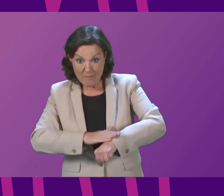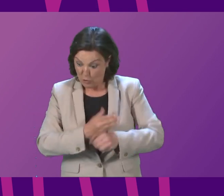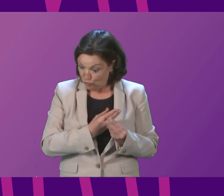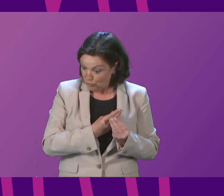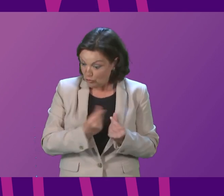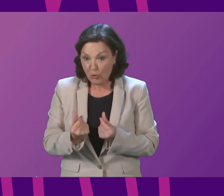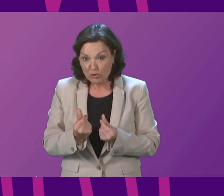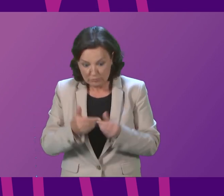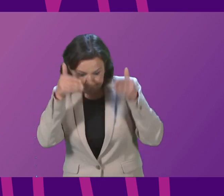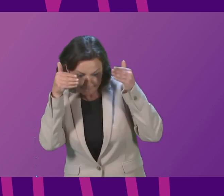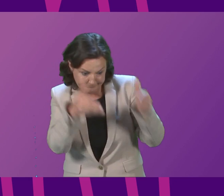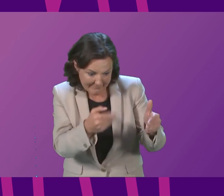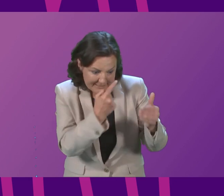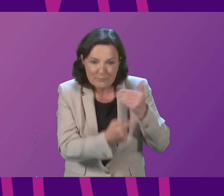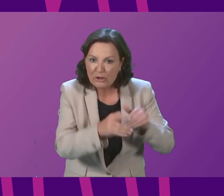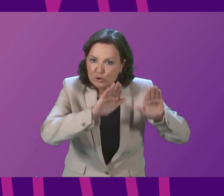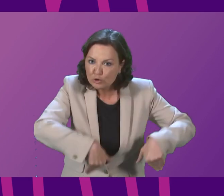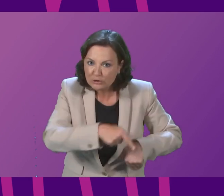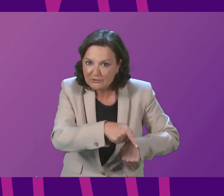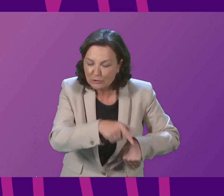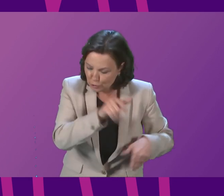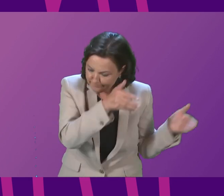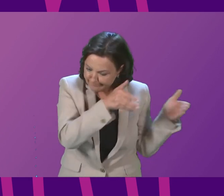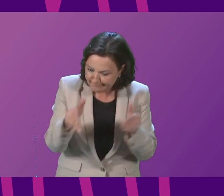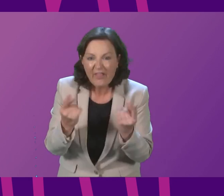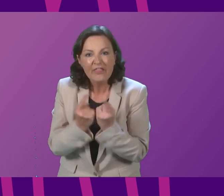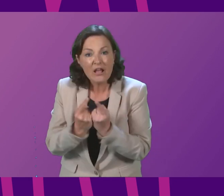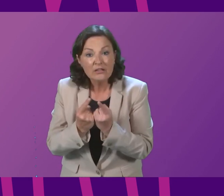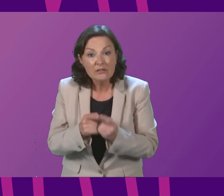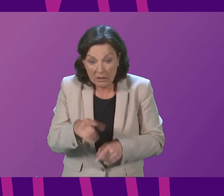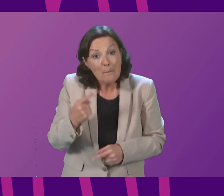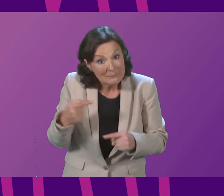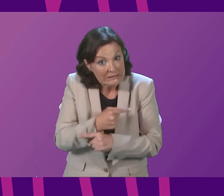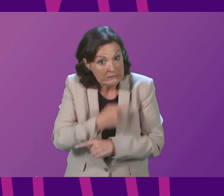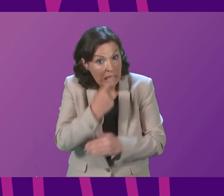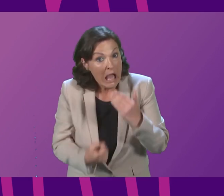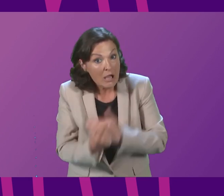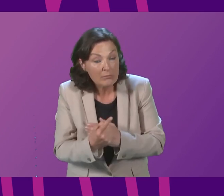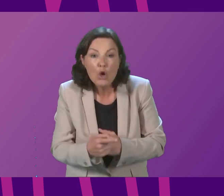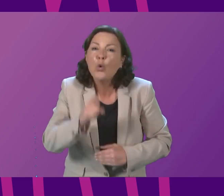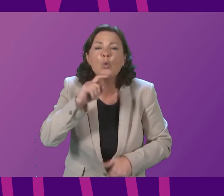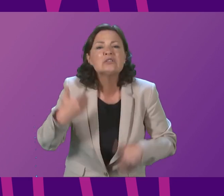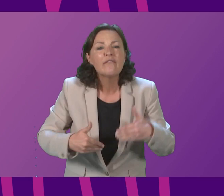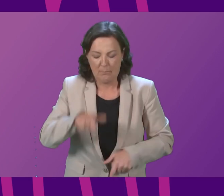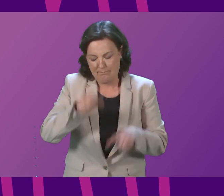really should matter. Mistakes are made and the people of Scotland are the ones who suffer.